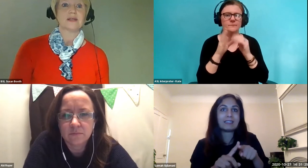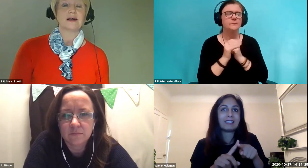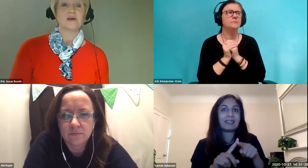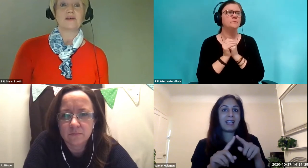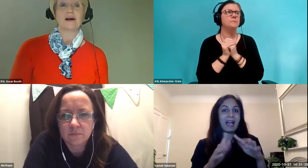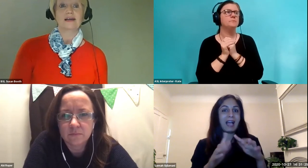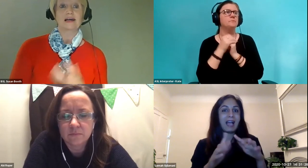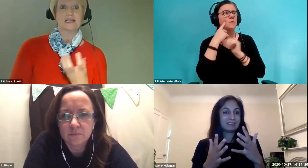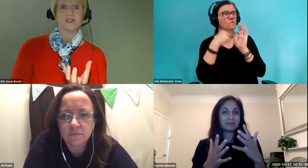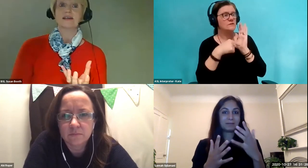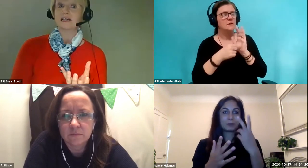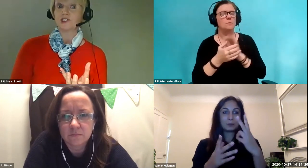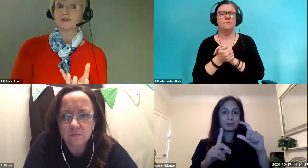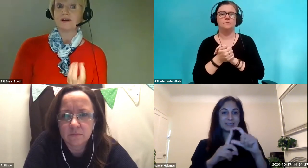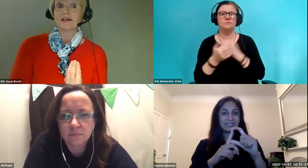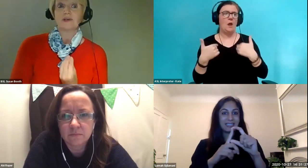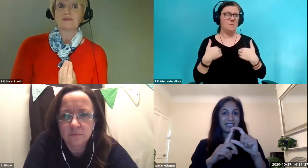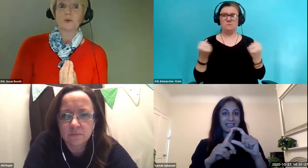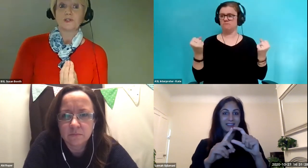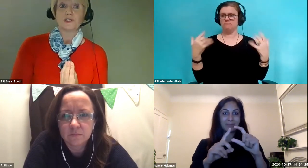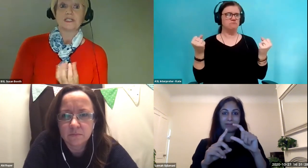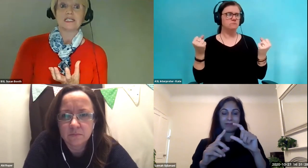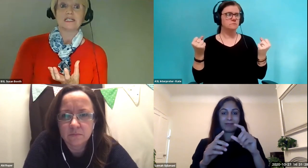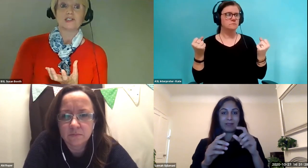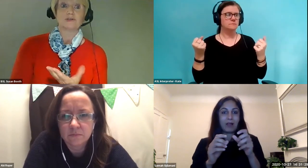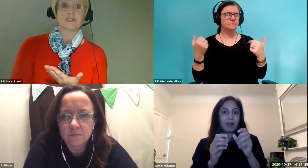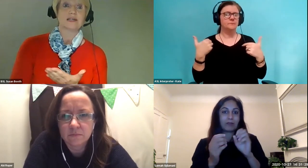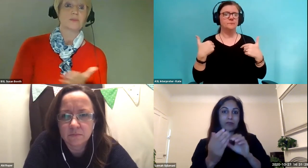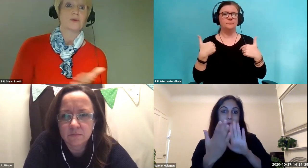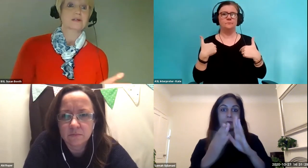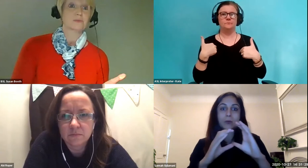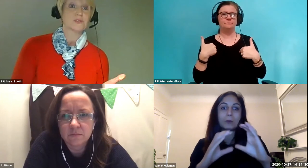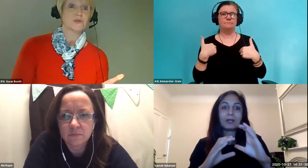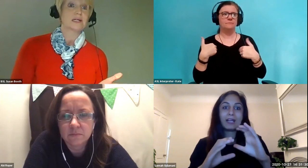I know as a sign language user I don't have an opportunity to take a break from the screen and